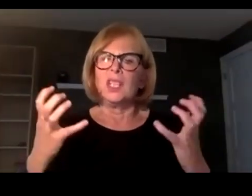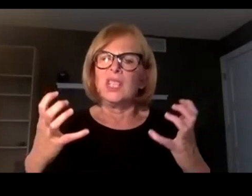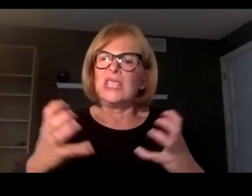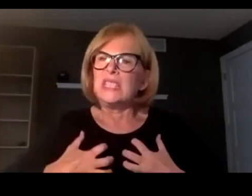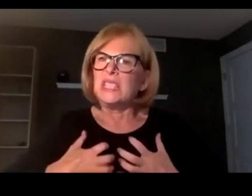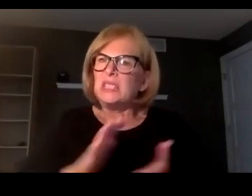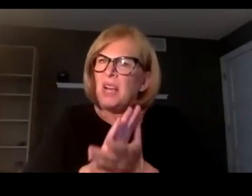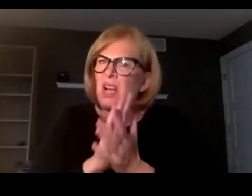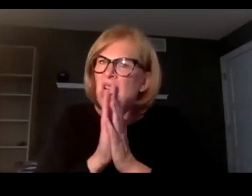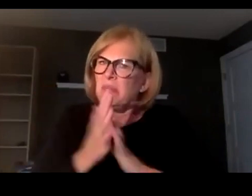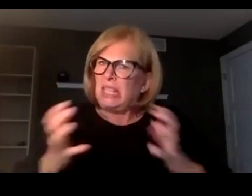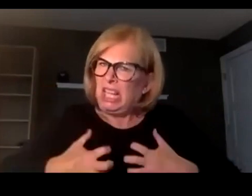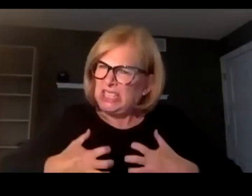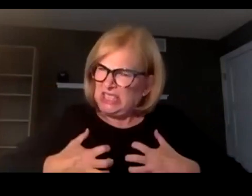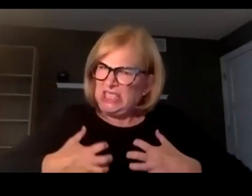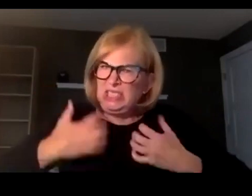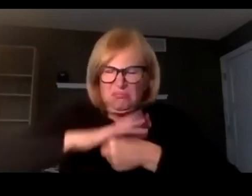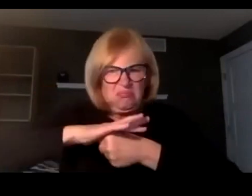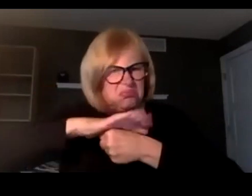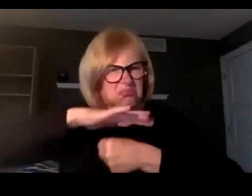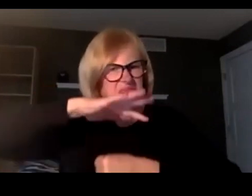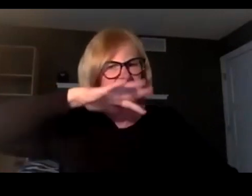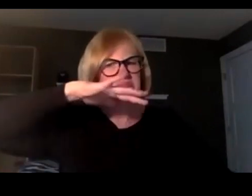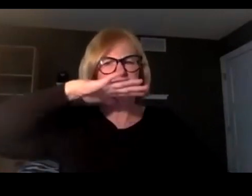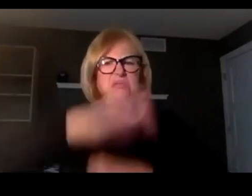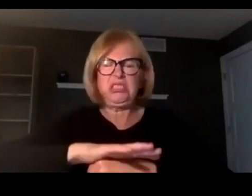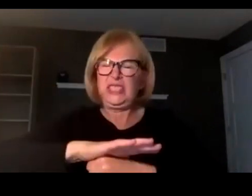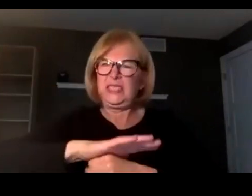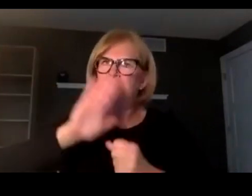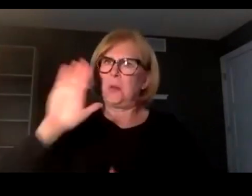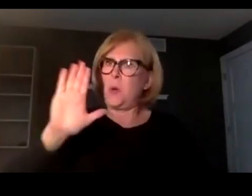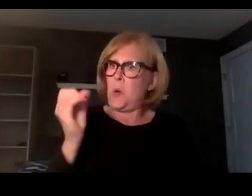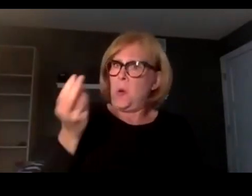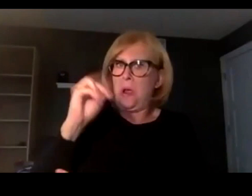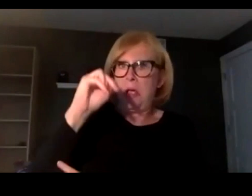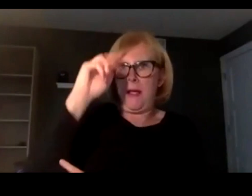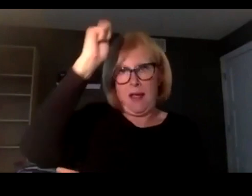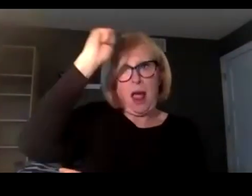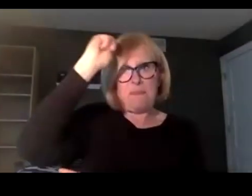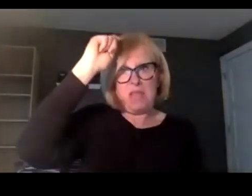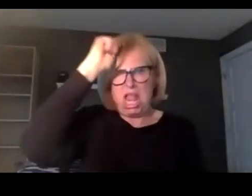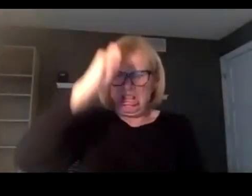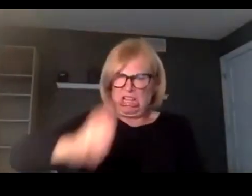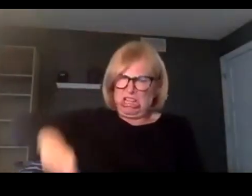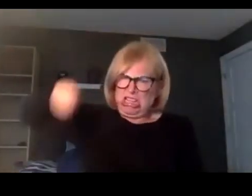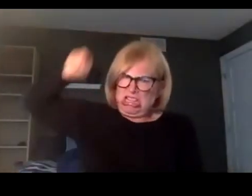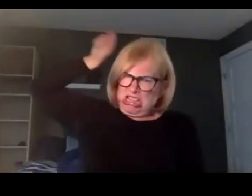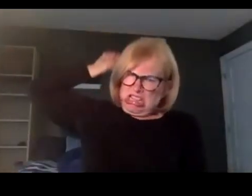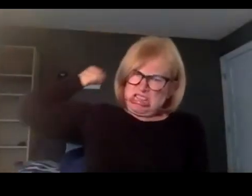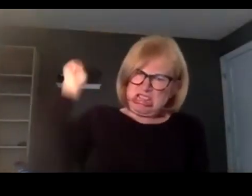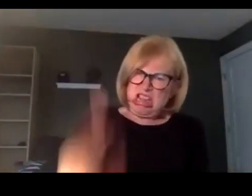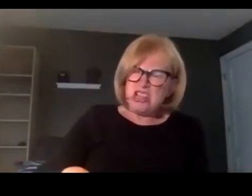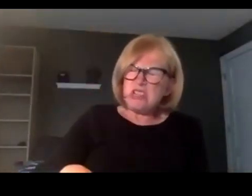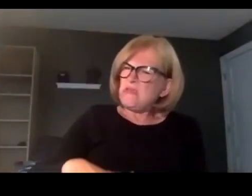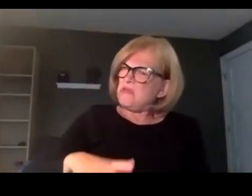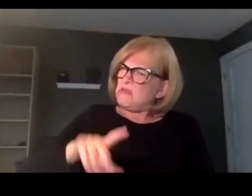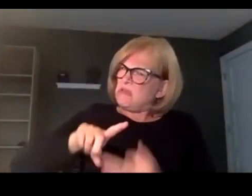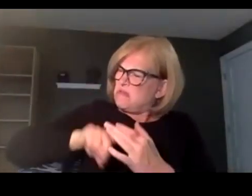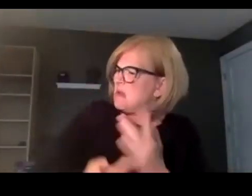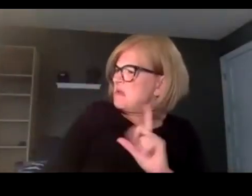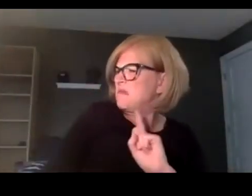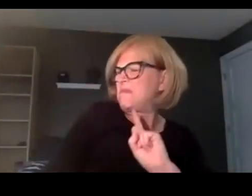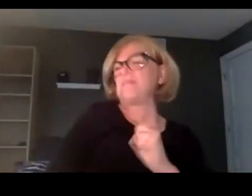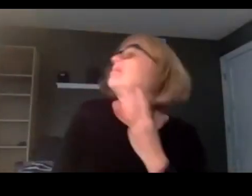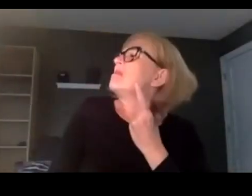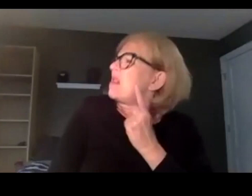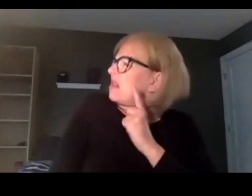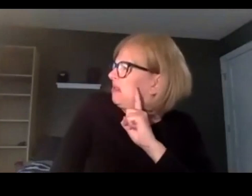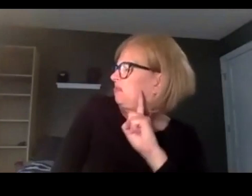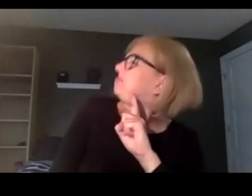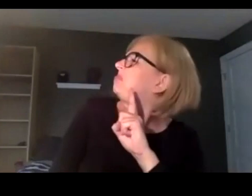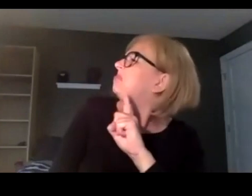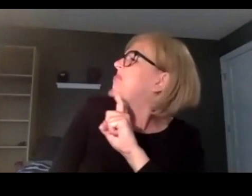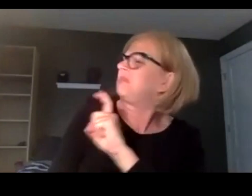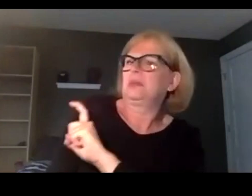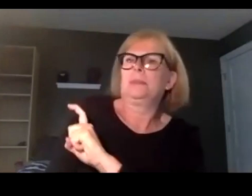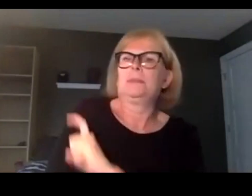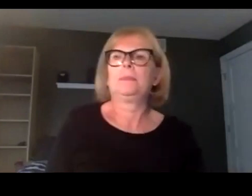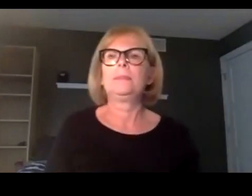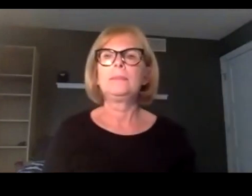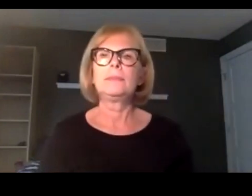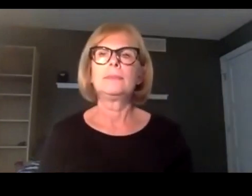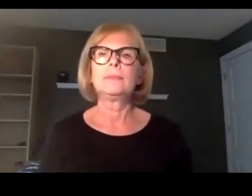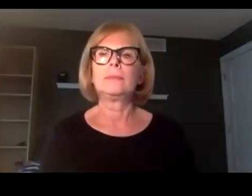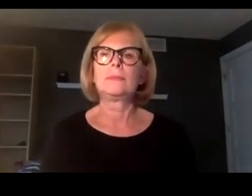At last he became so angry that he pulled off his own cap threw it on the ground and began to walk away.